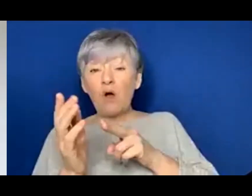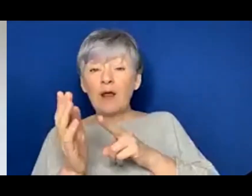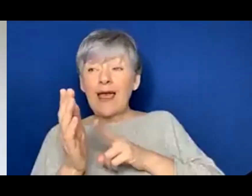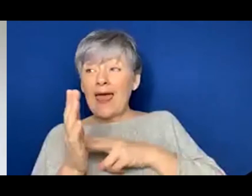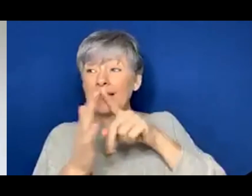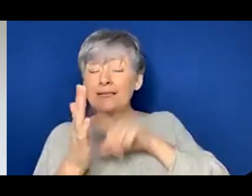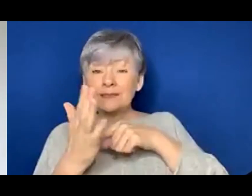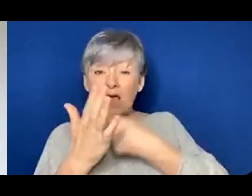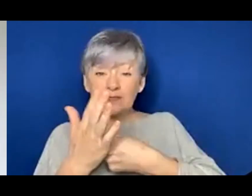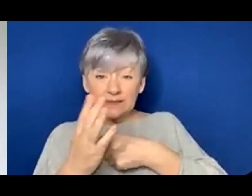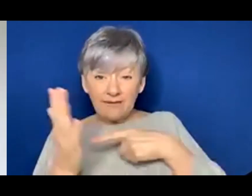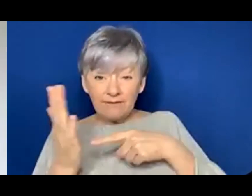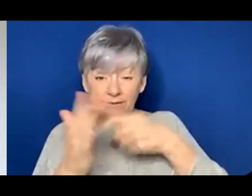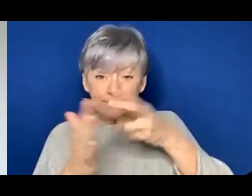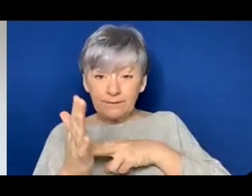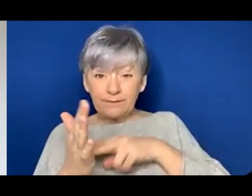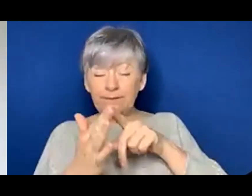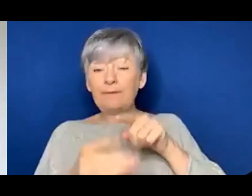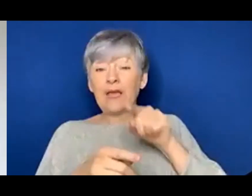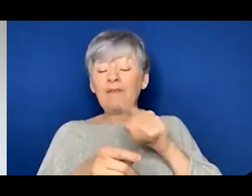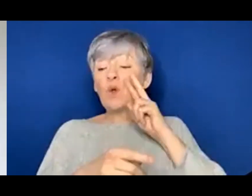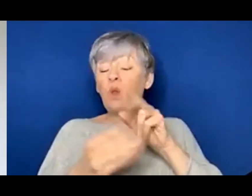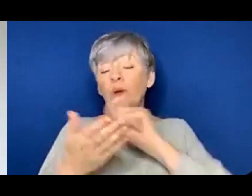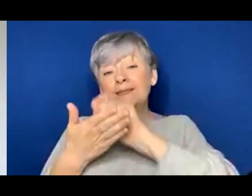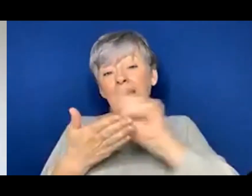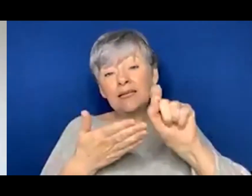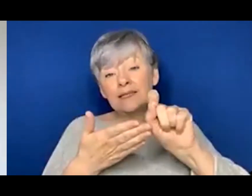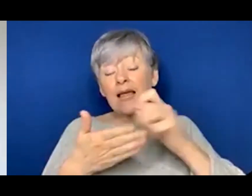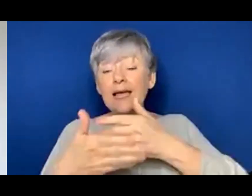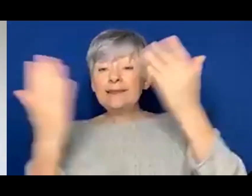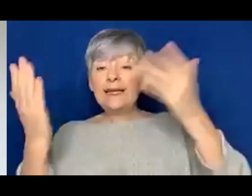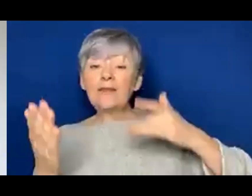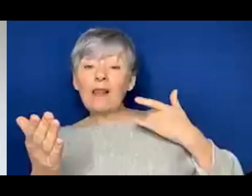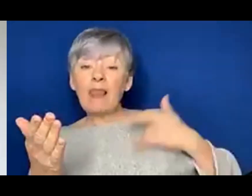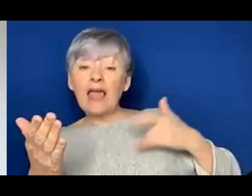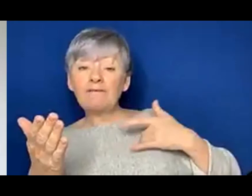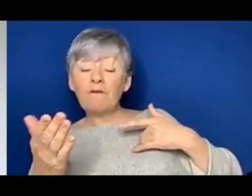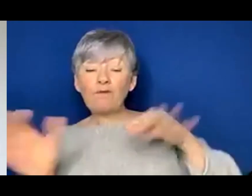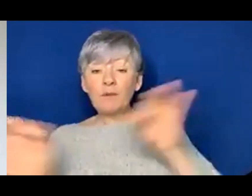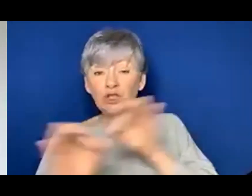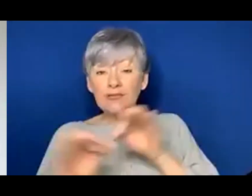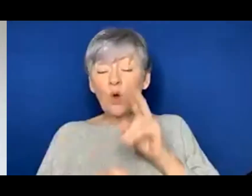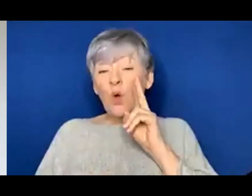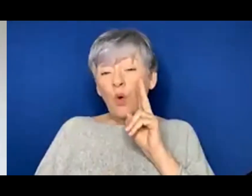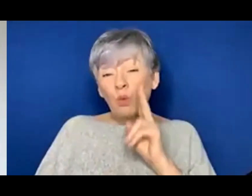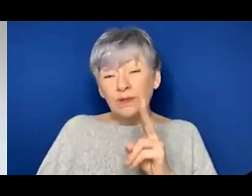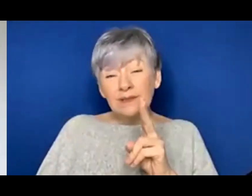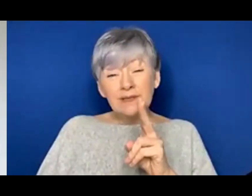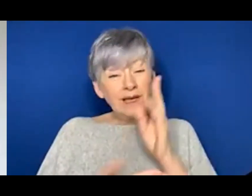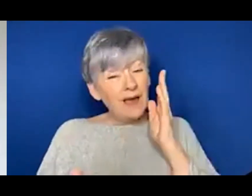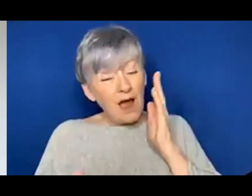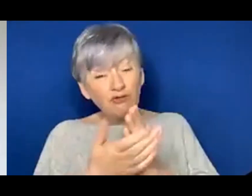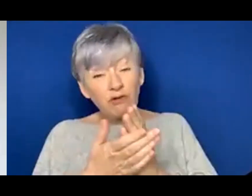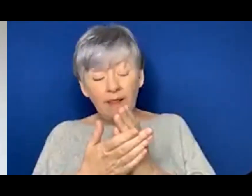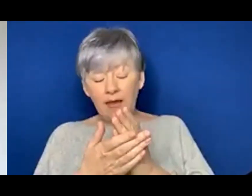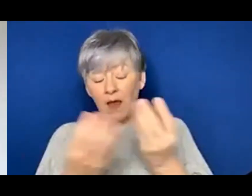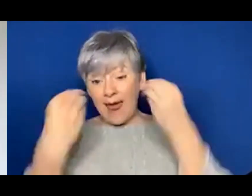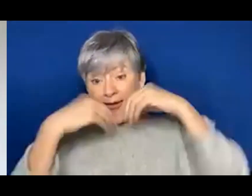look at his essay A Day in the Life of a Musician, it's an honest insight into his life, and